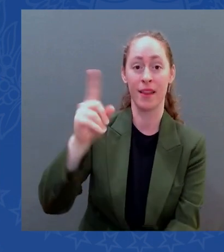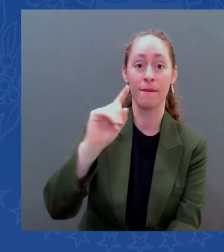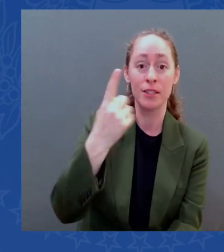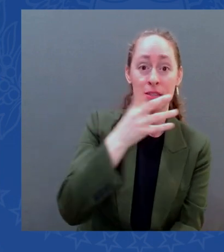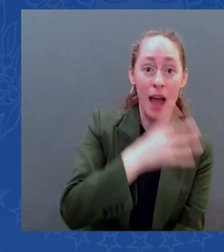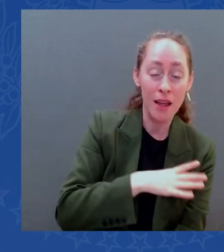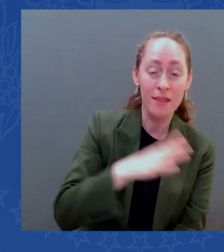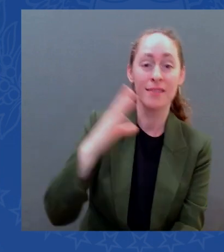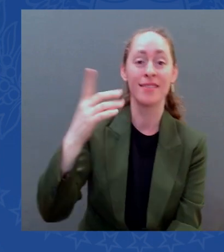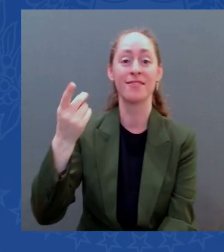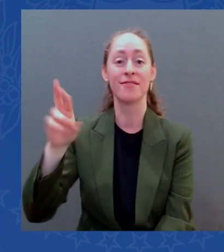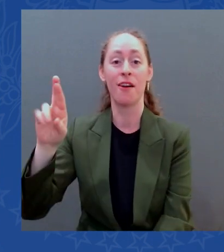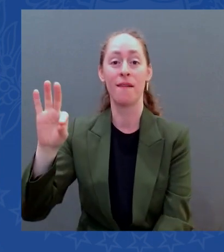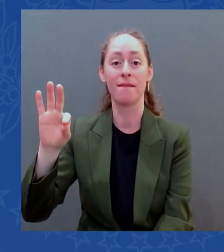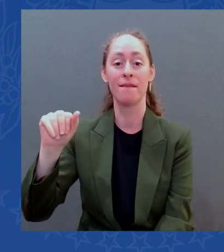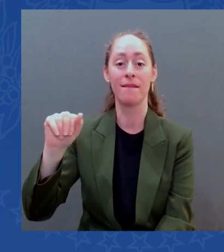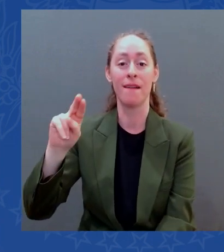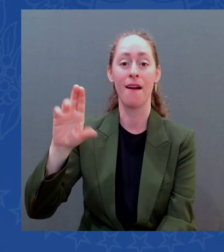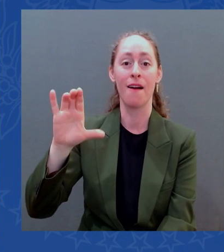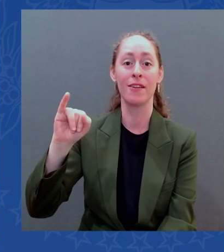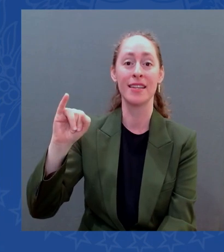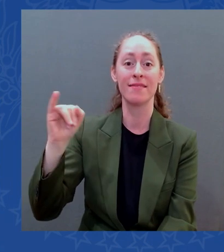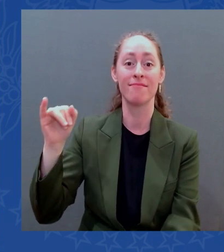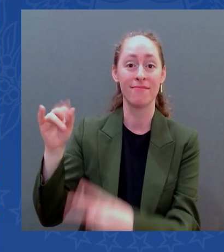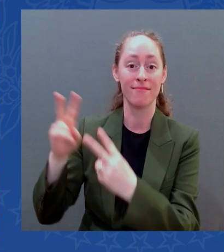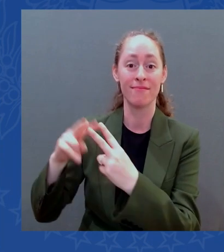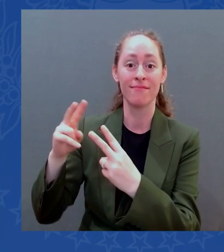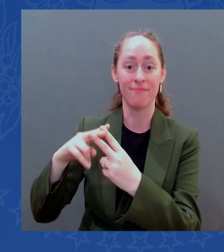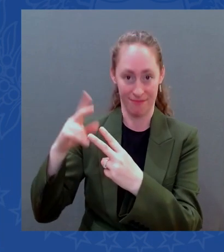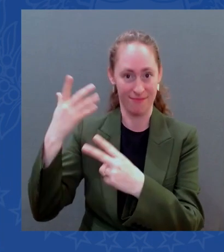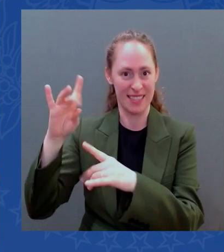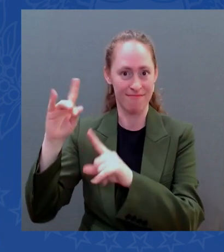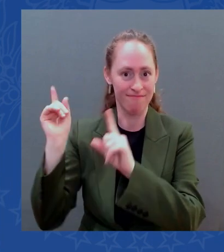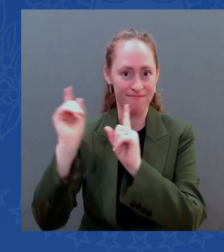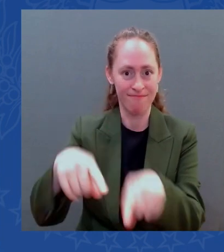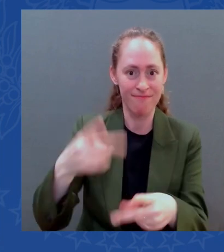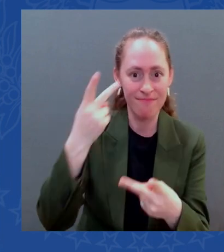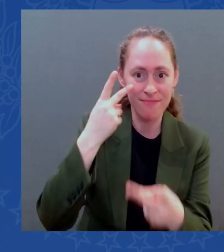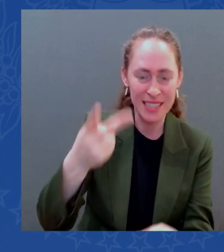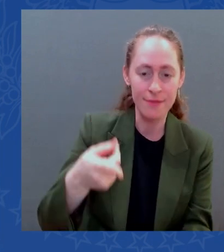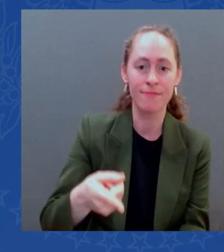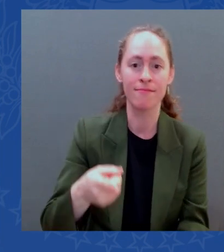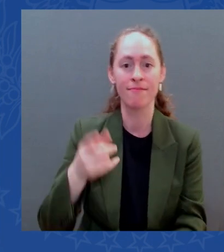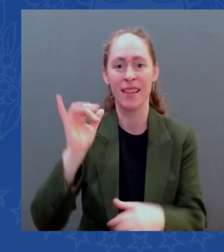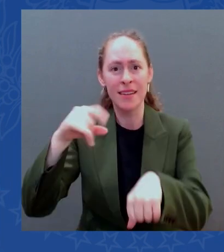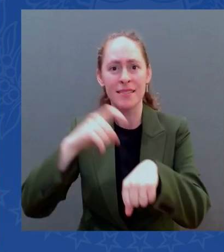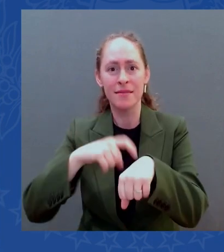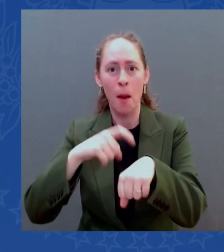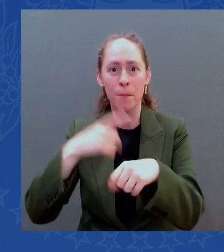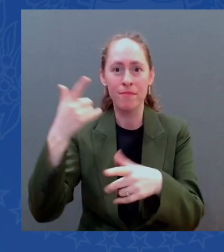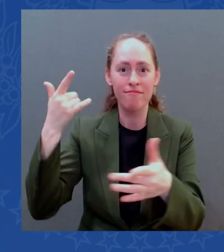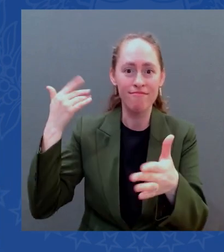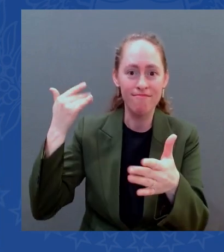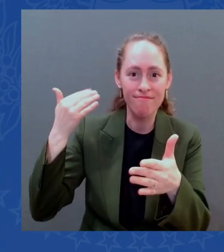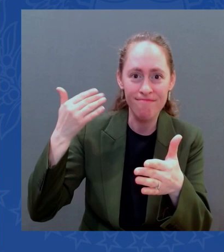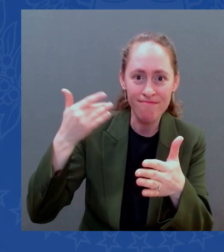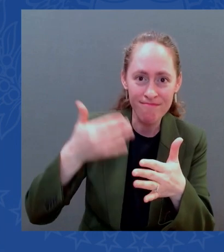to get vaccinated at your arena through a program called -- called "Shots on Ice," helping save lives,